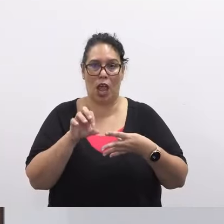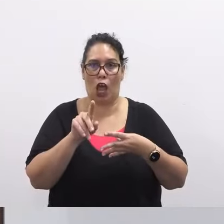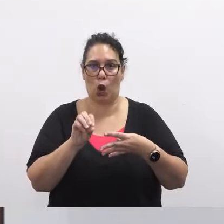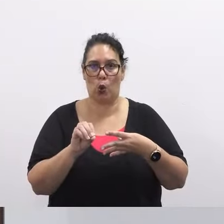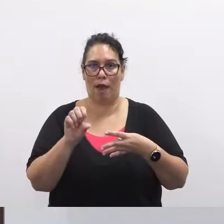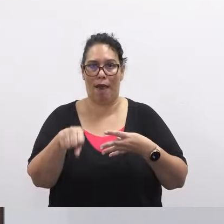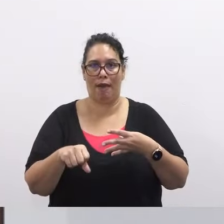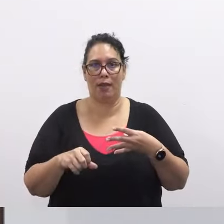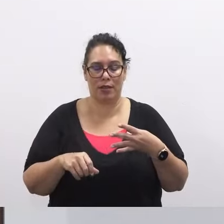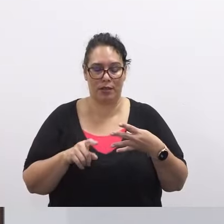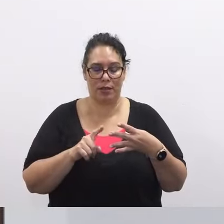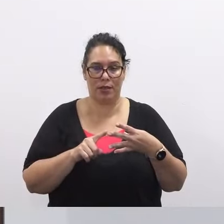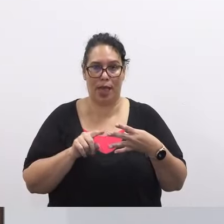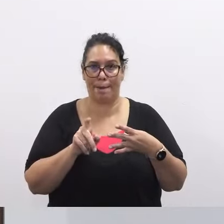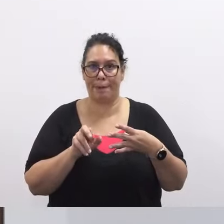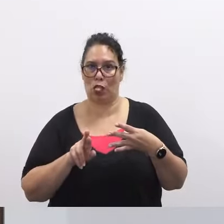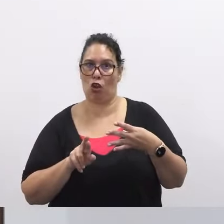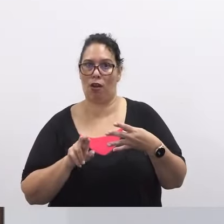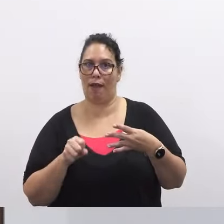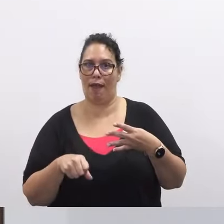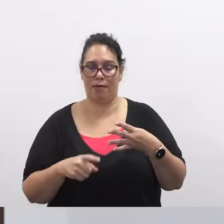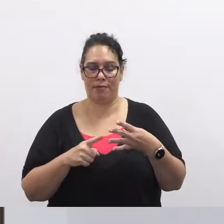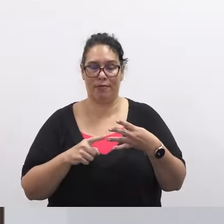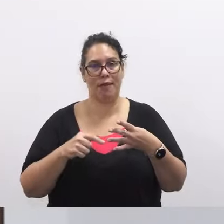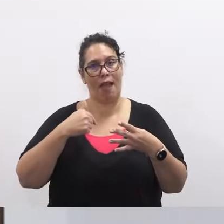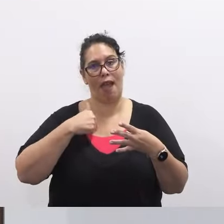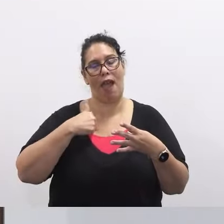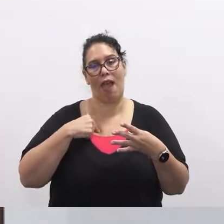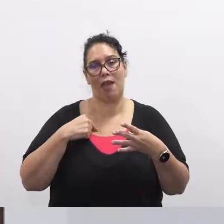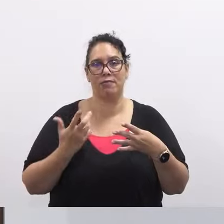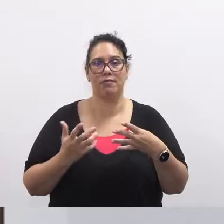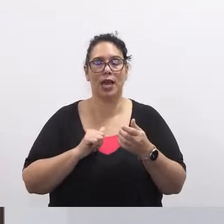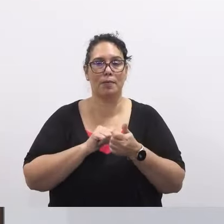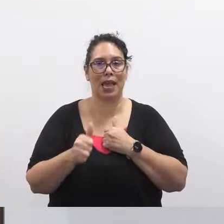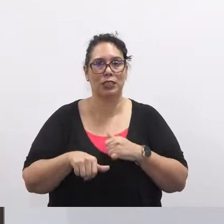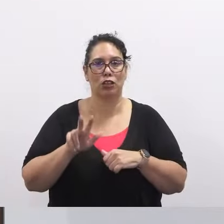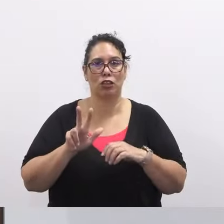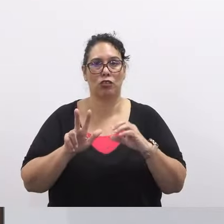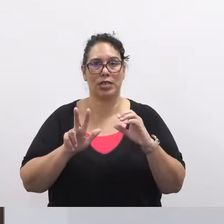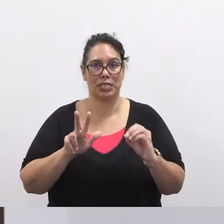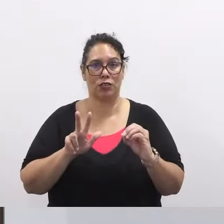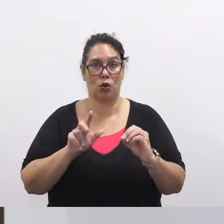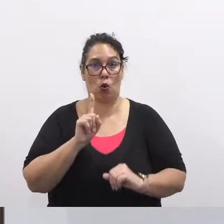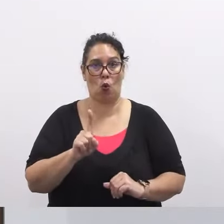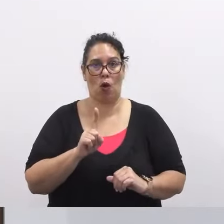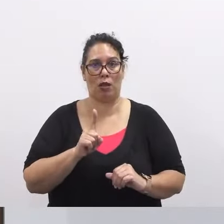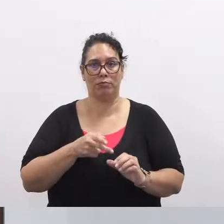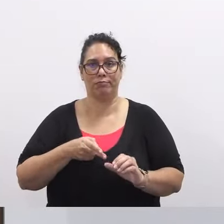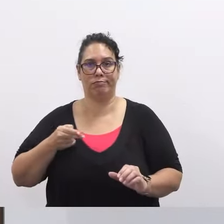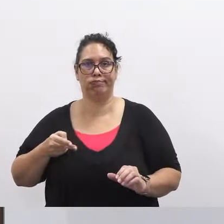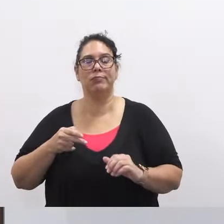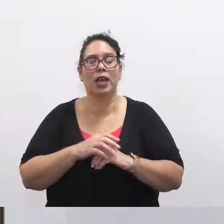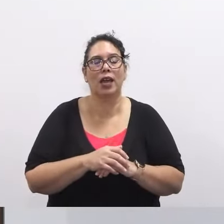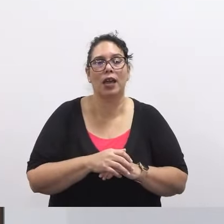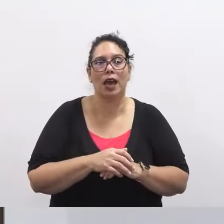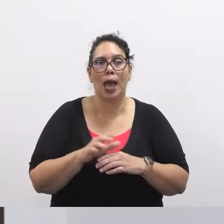Aye. Mr. Miller. Aye. And I also vote aye so that passes three, zero with one abstention. Business Department Report.